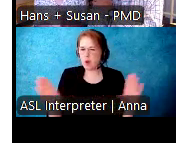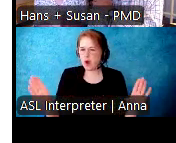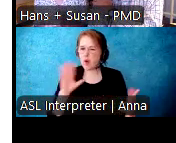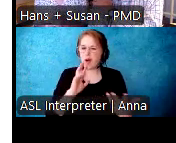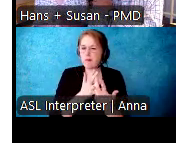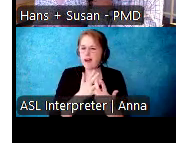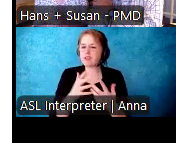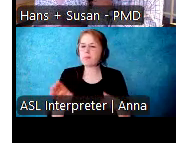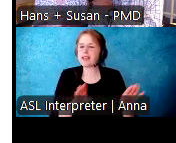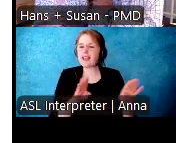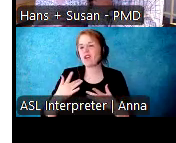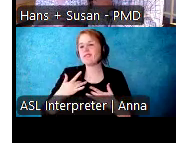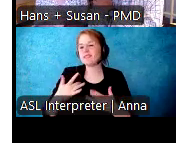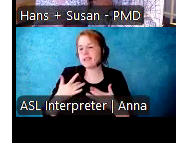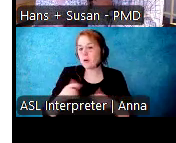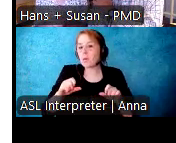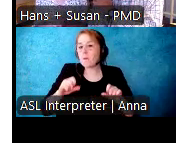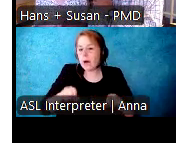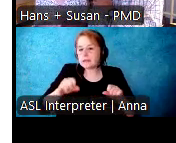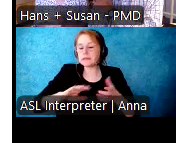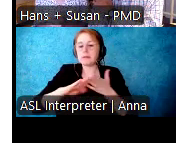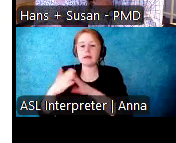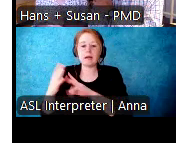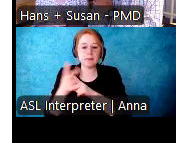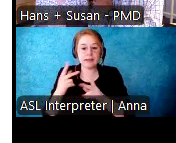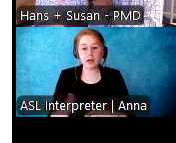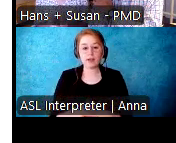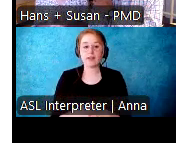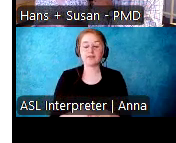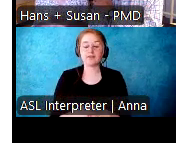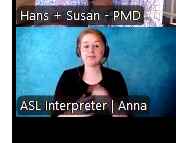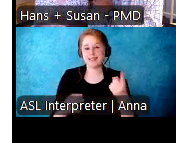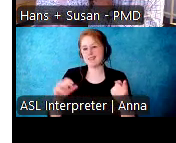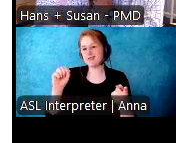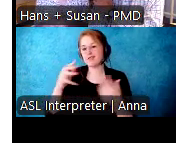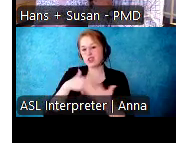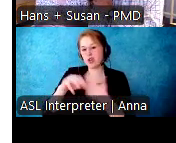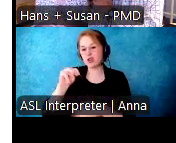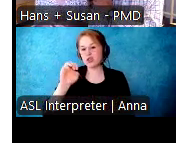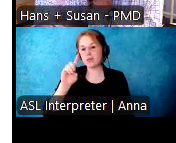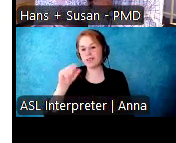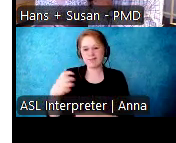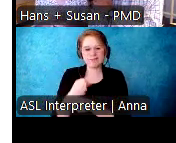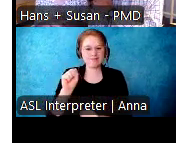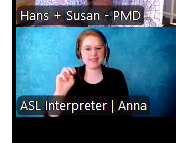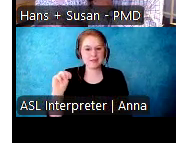We also use social media, which helps us on a number of platforms to reach people